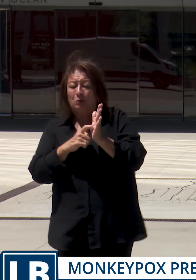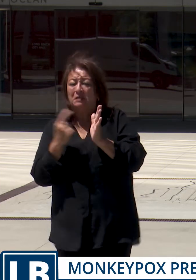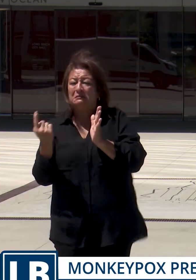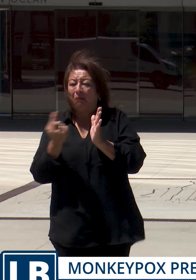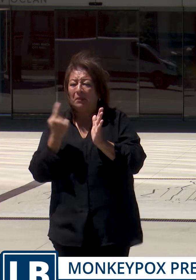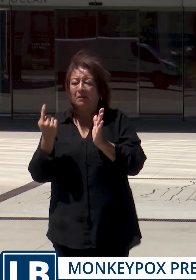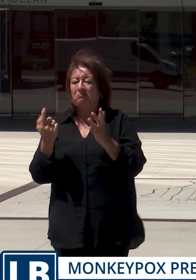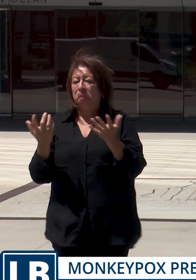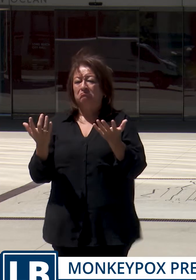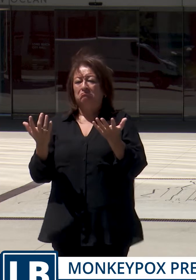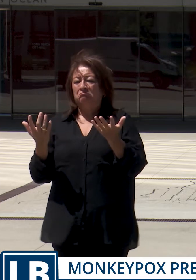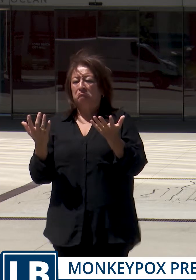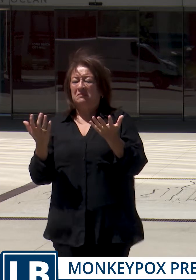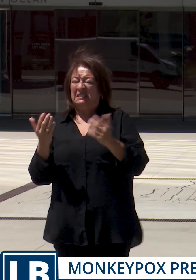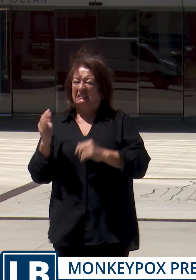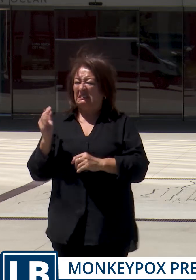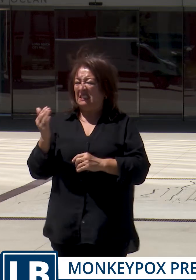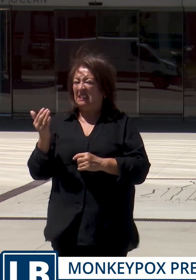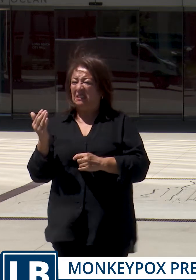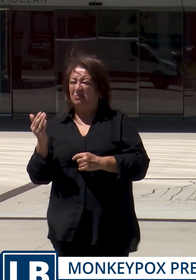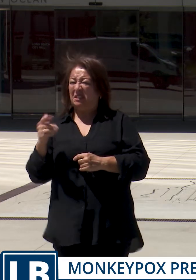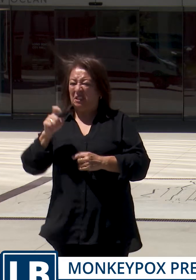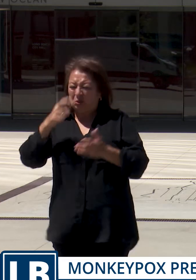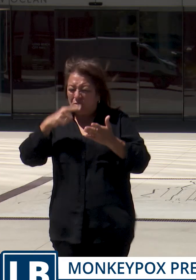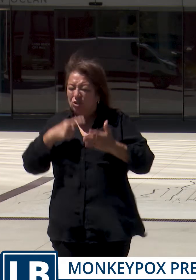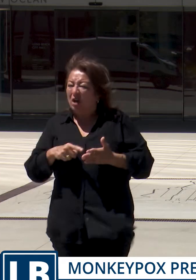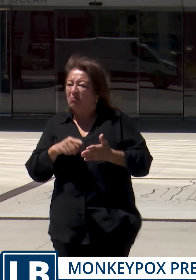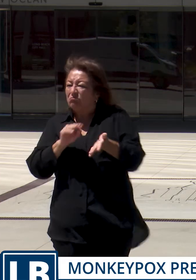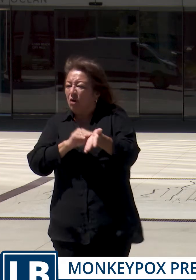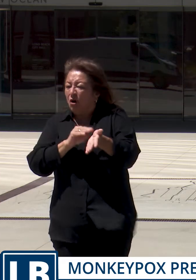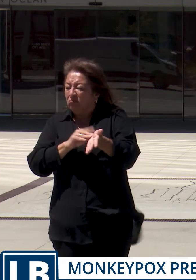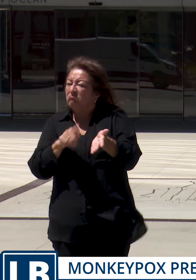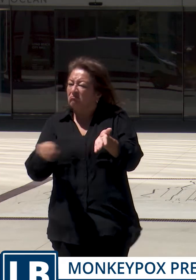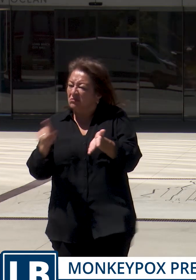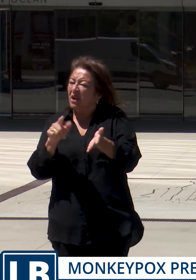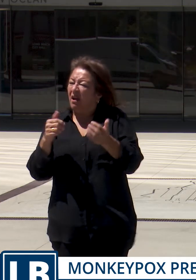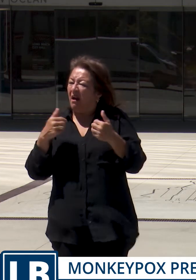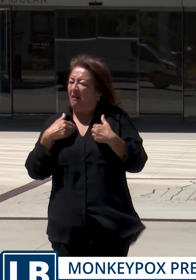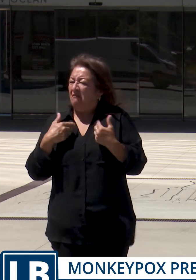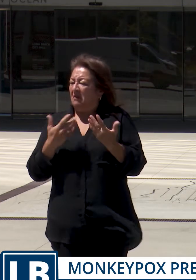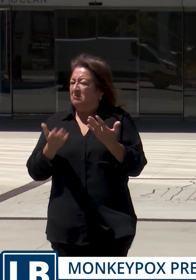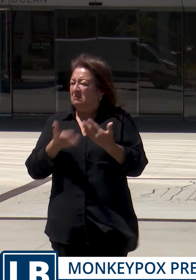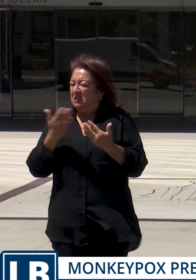uh seems like it needs to be checked out they have a easy avenue to get something checked